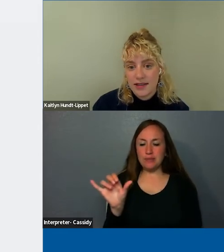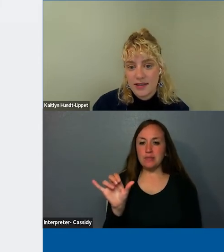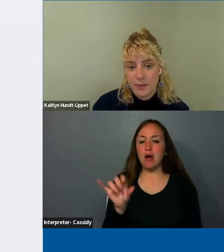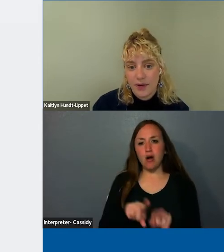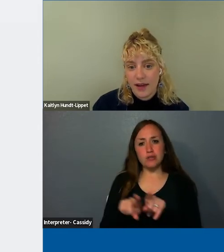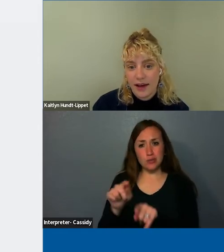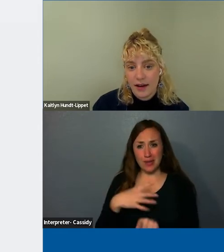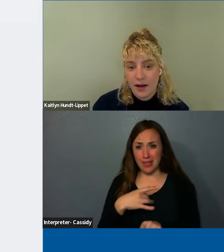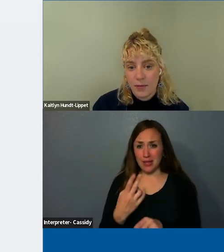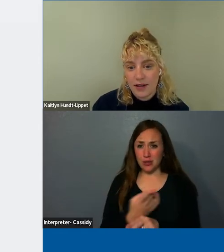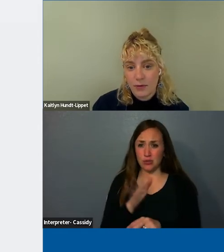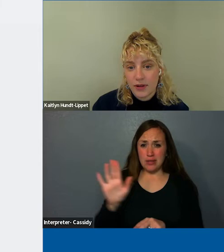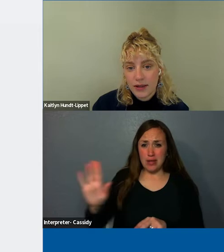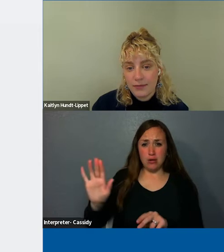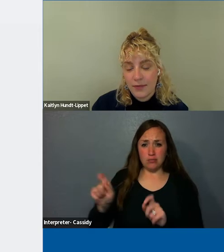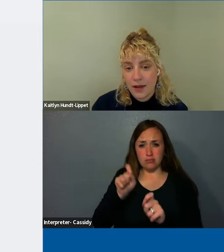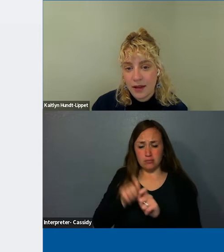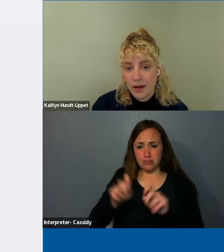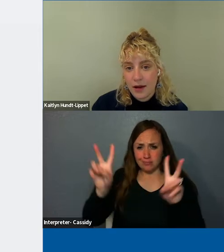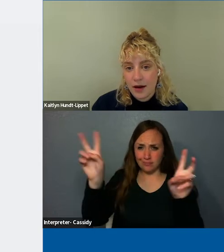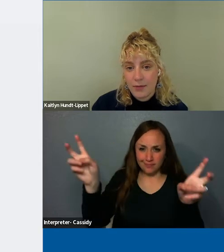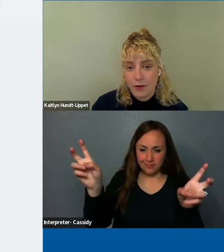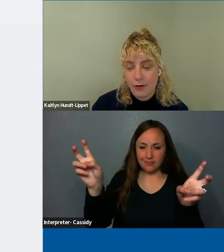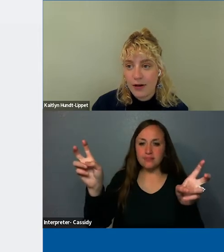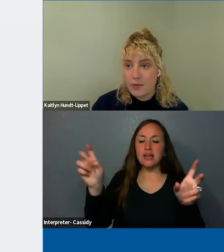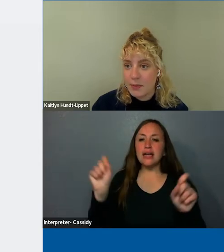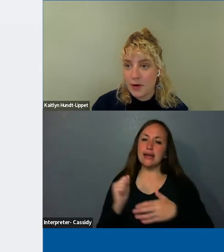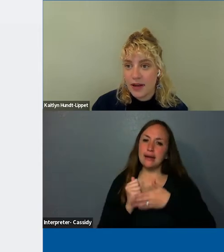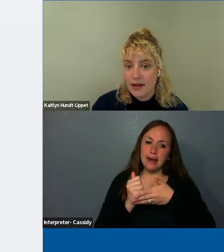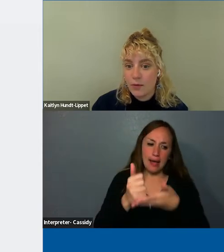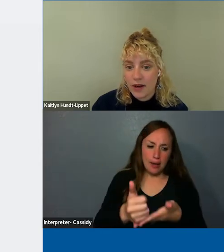It's just something that can really ground people in